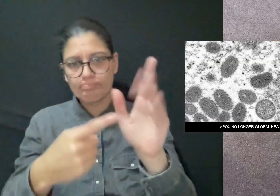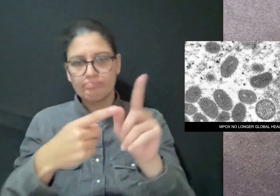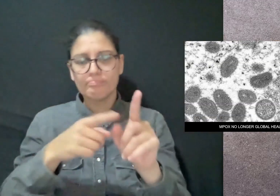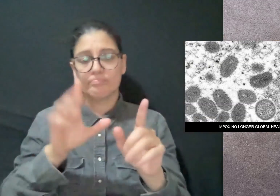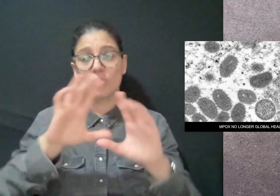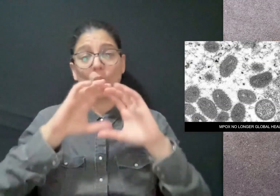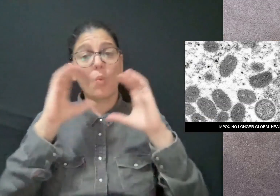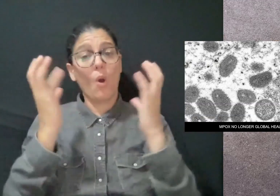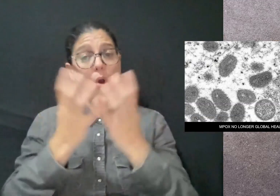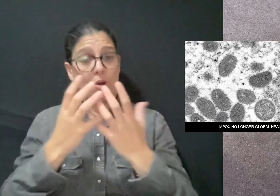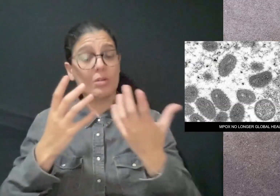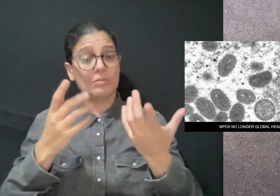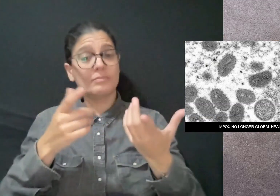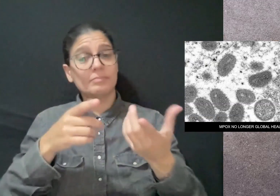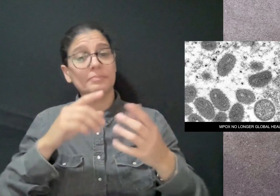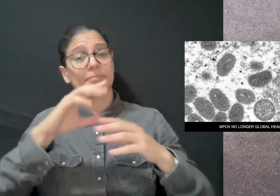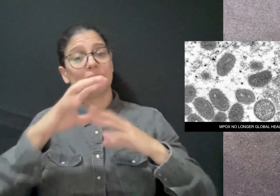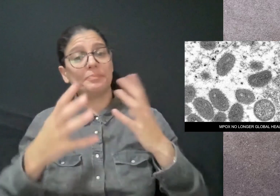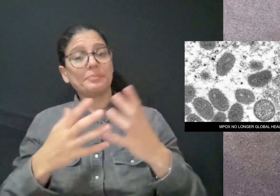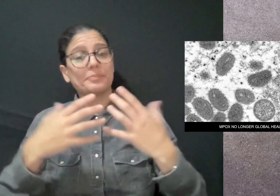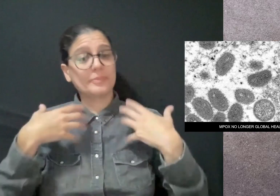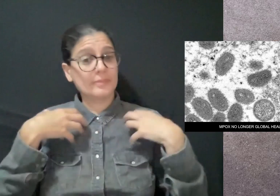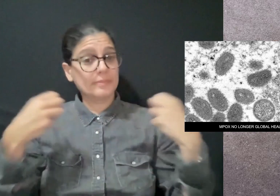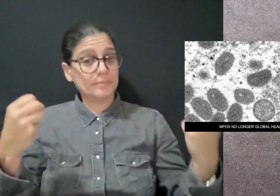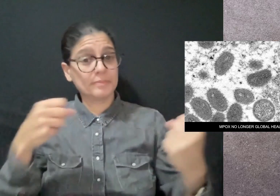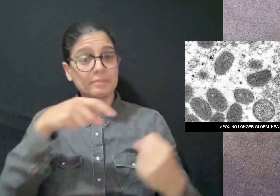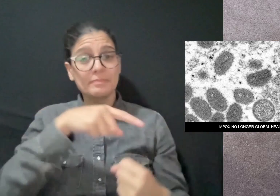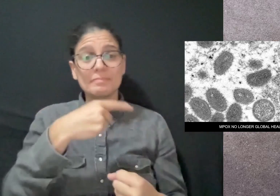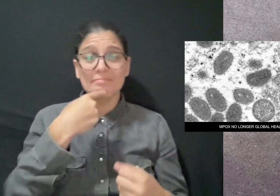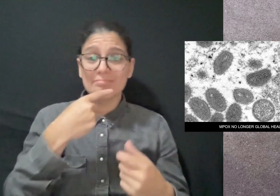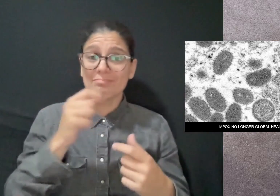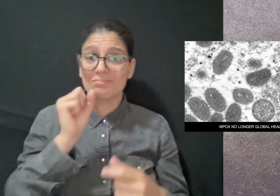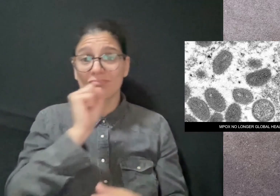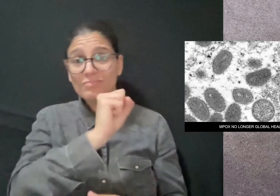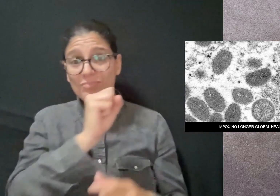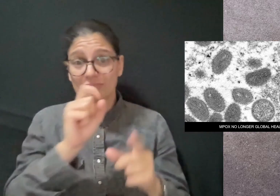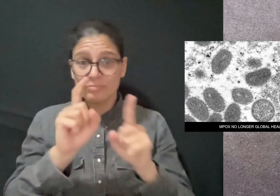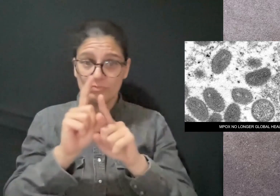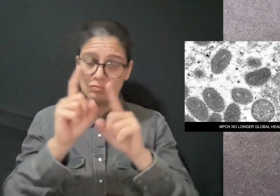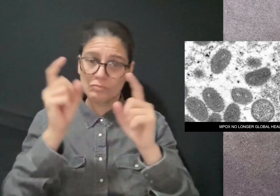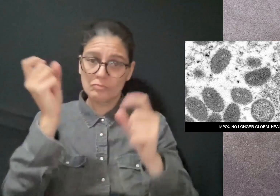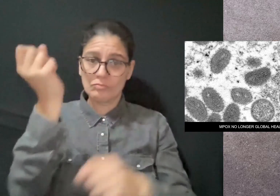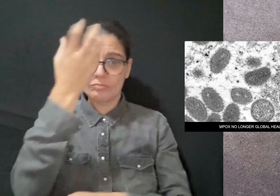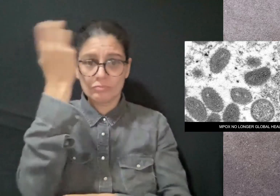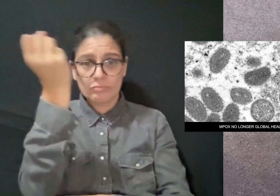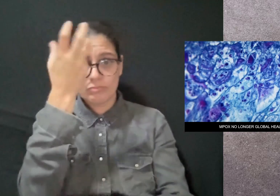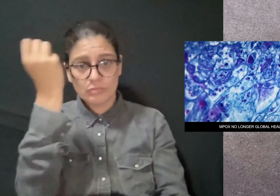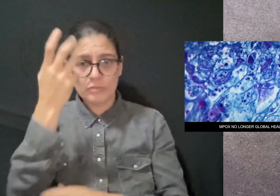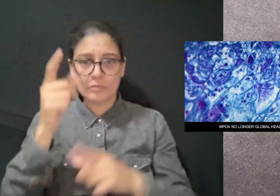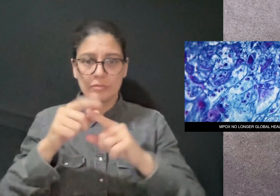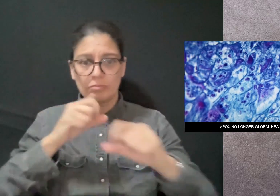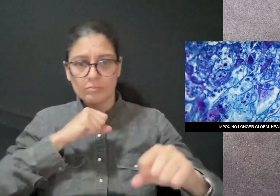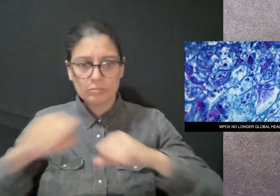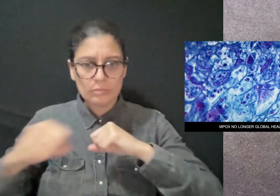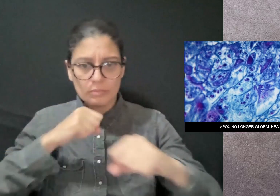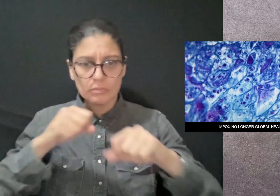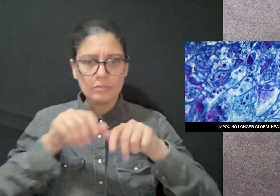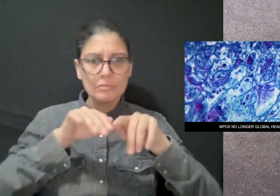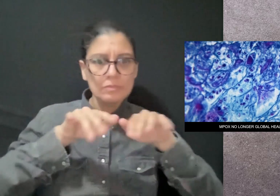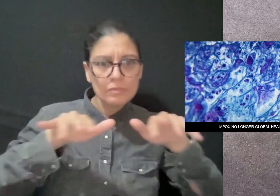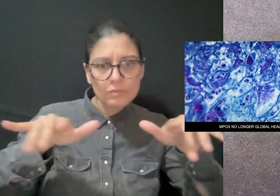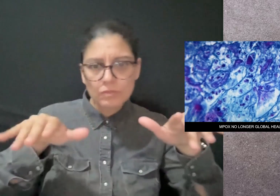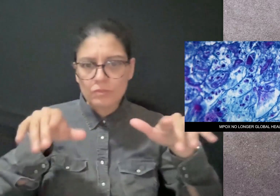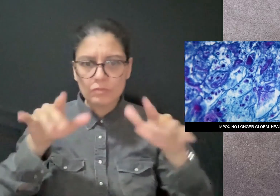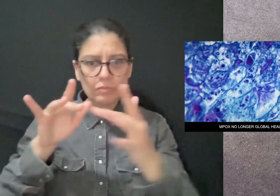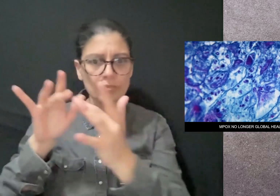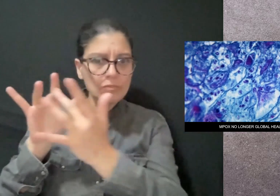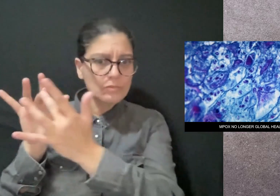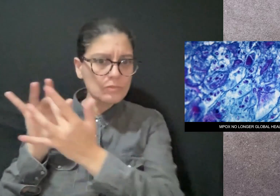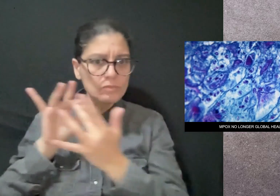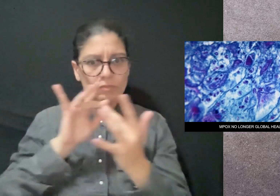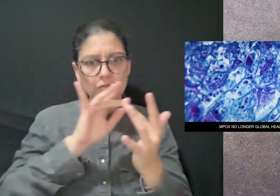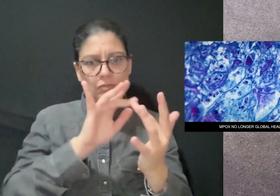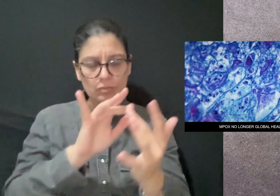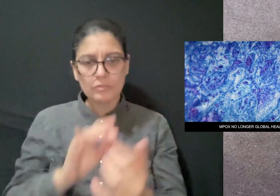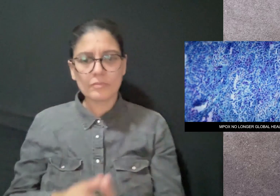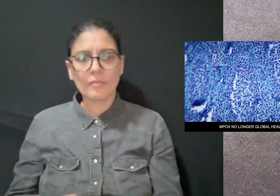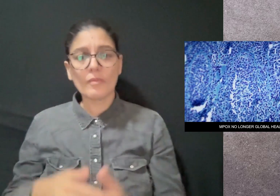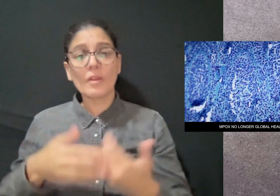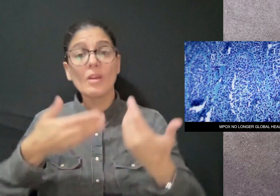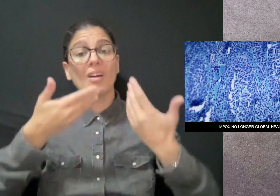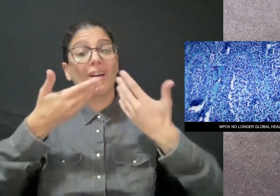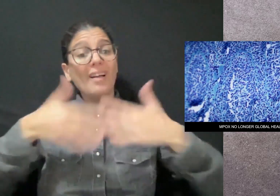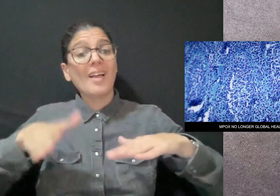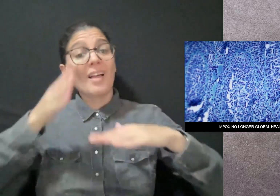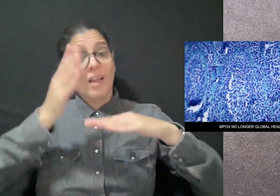by WHO recommendations to declare their own emergencies and activate resources